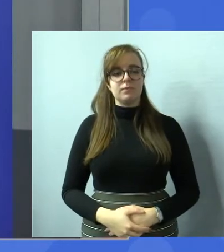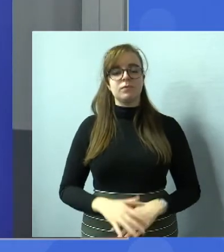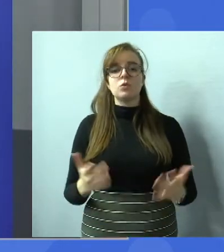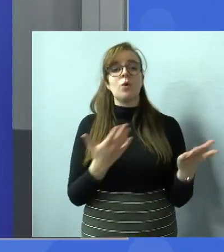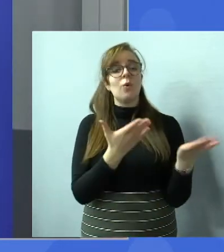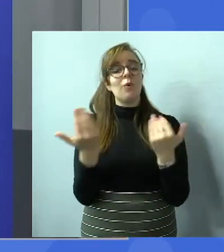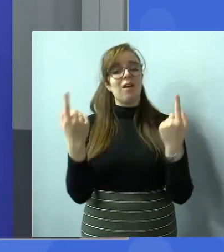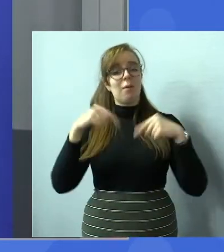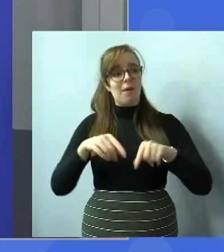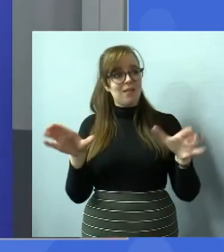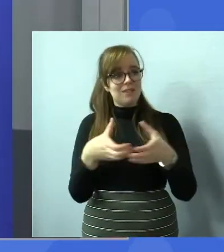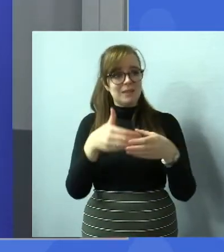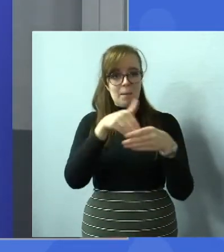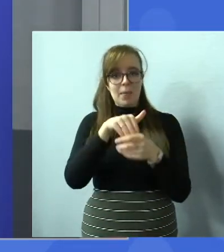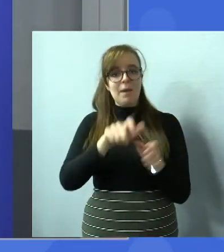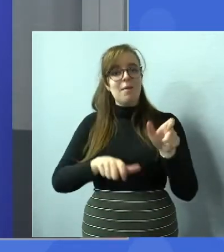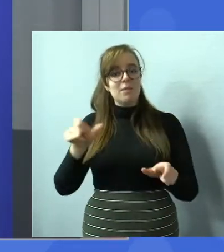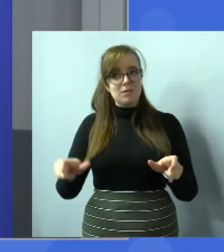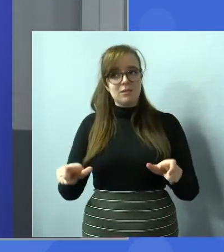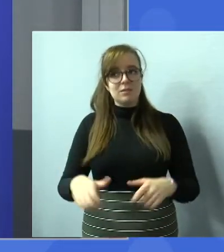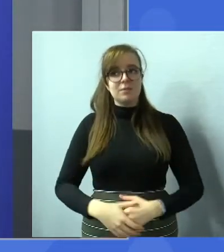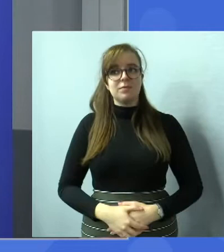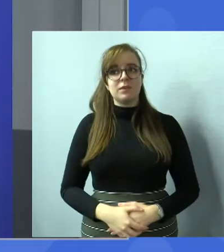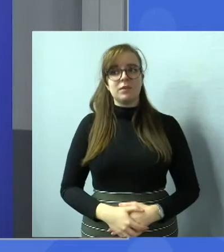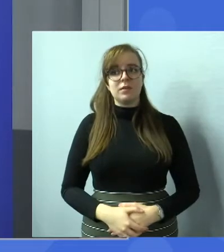Assembly members and well